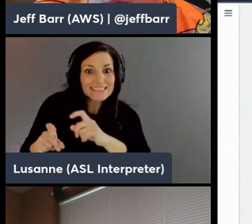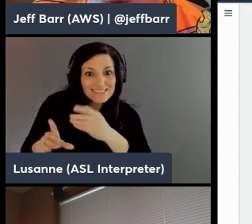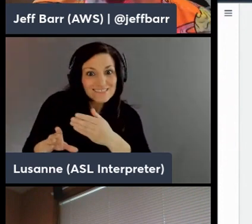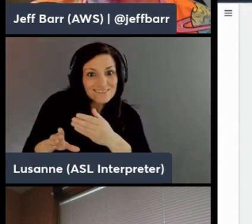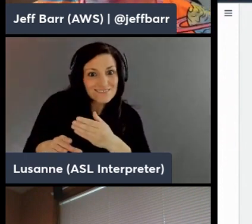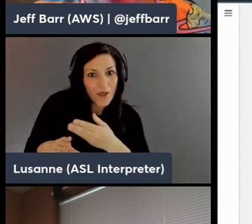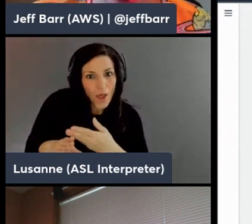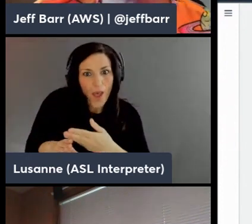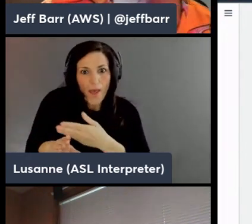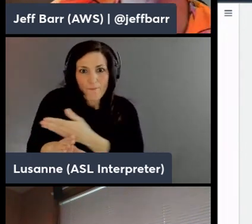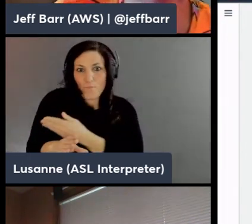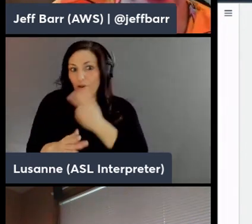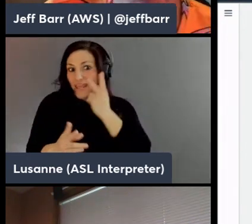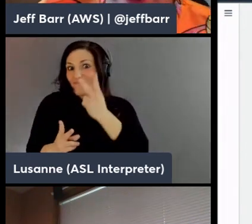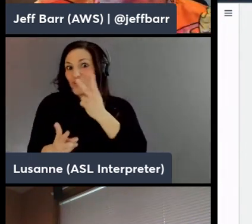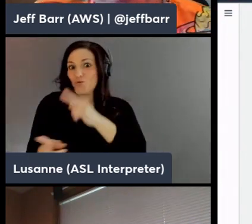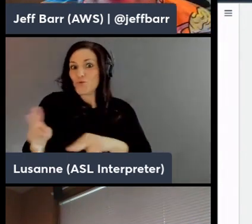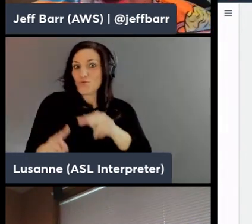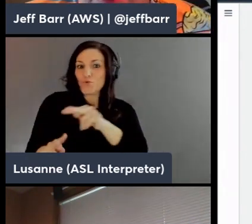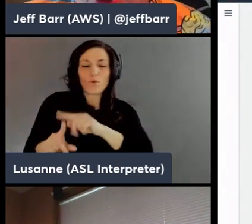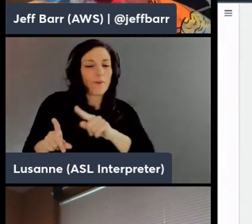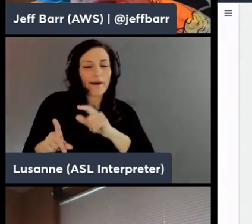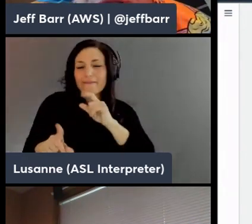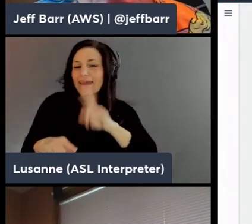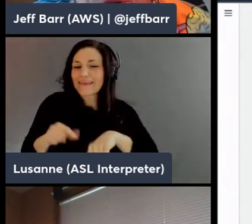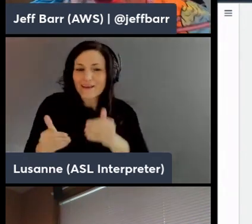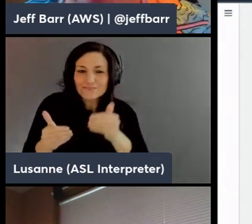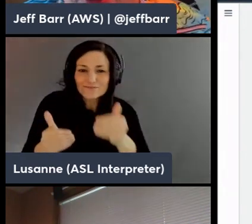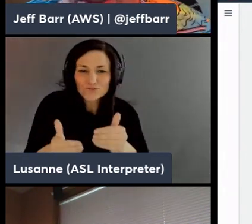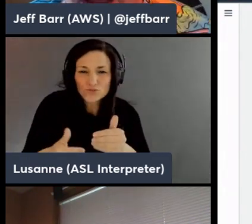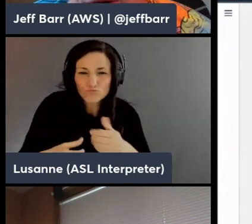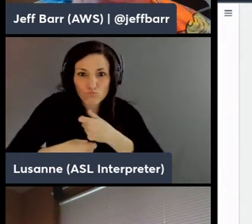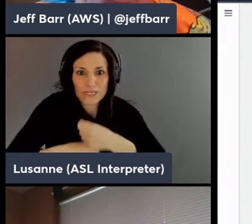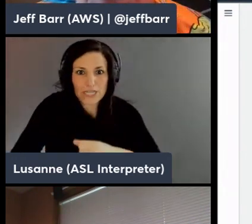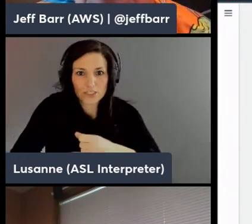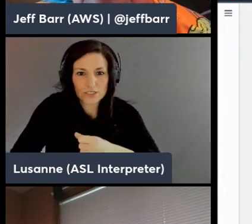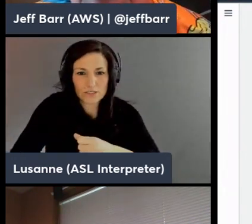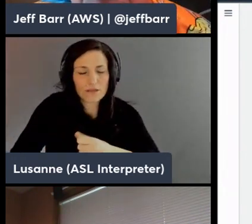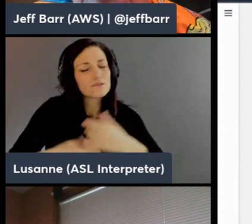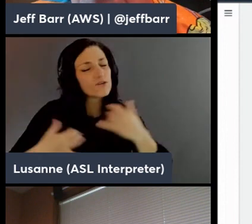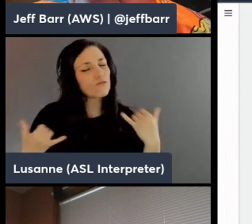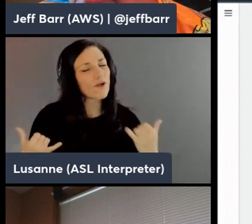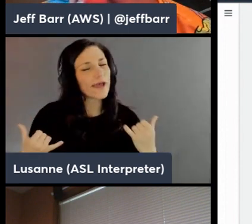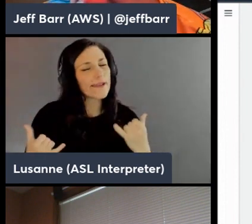What do we expect developers to be doing right now as part of the preview?